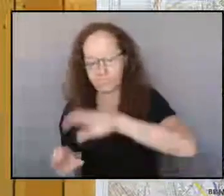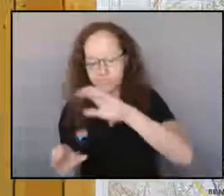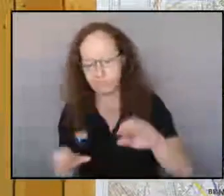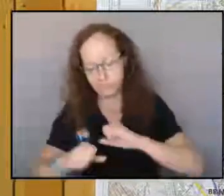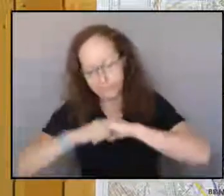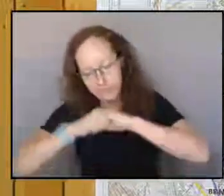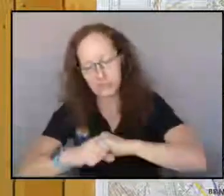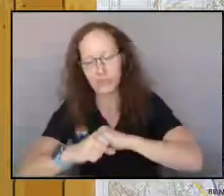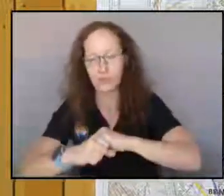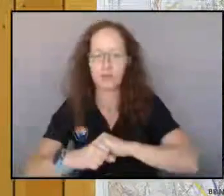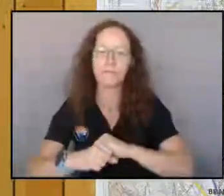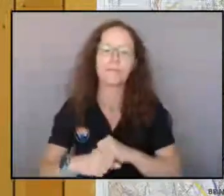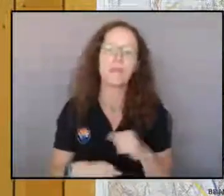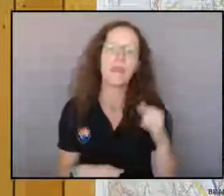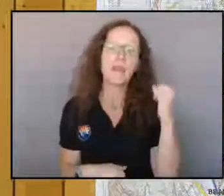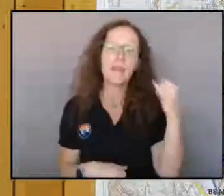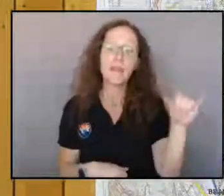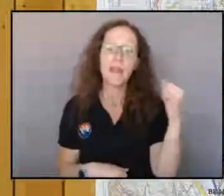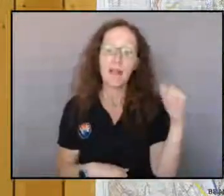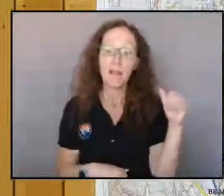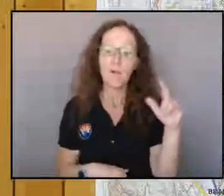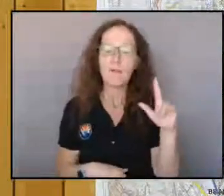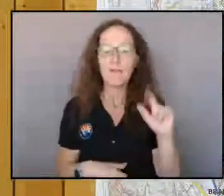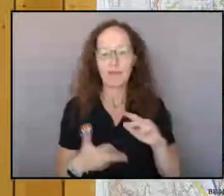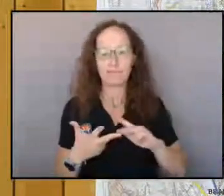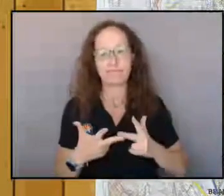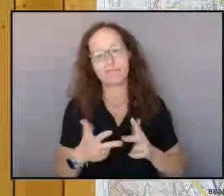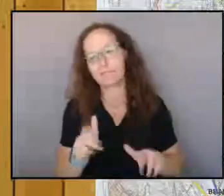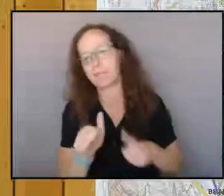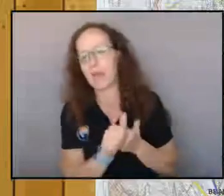TO MOVE OUTSIDE THE ALTERNATE LINE, WE MAY CHOOSE TO